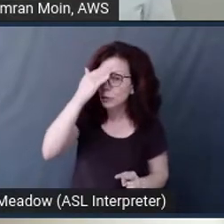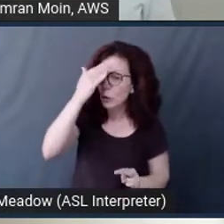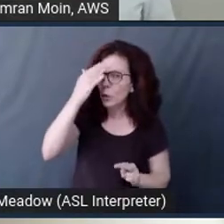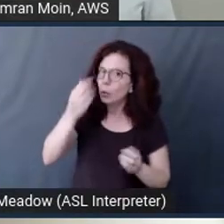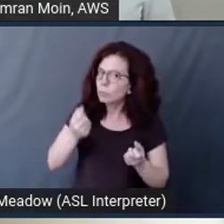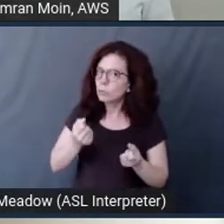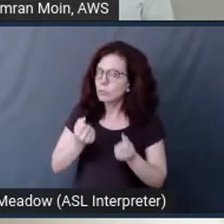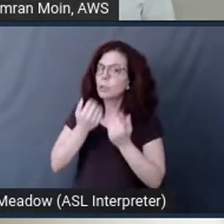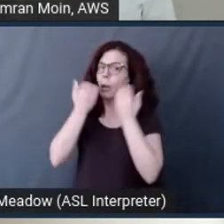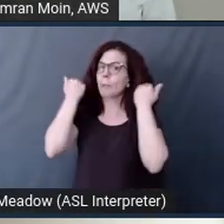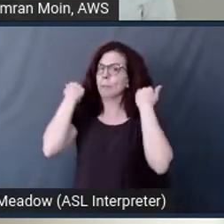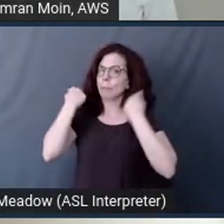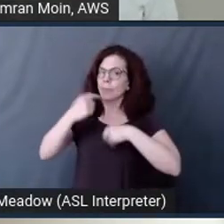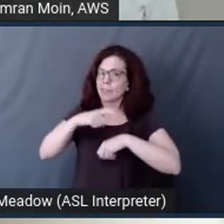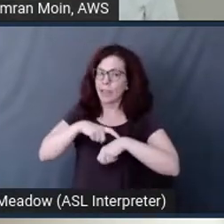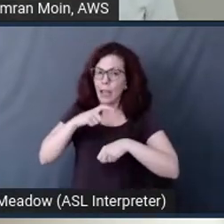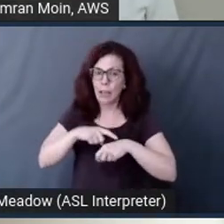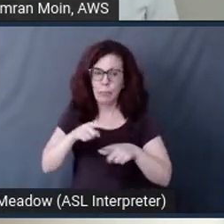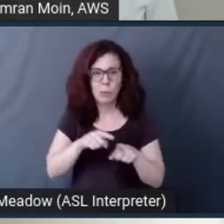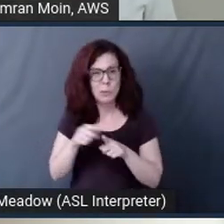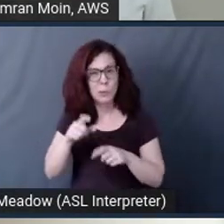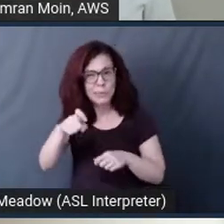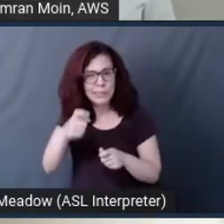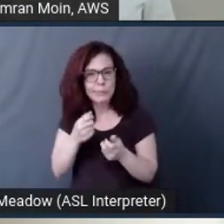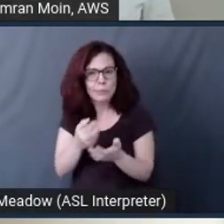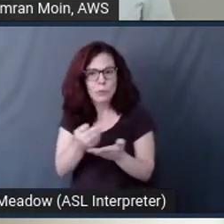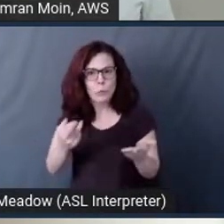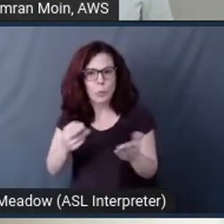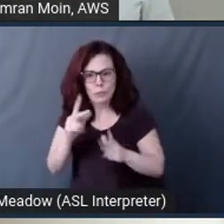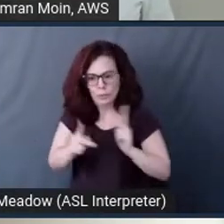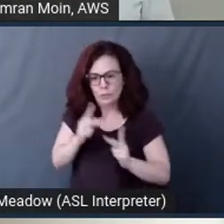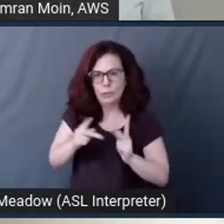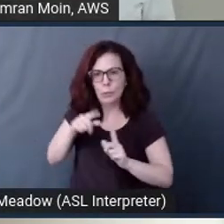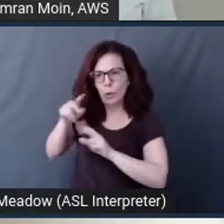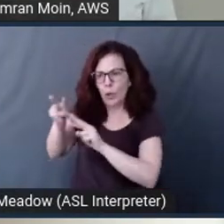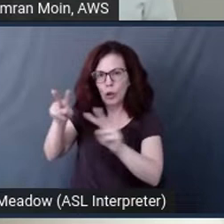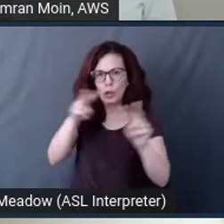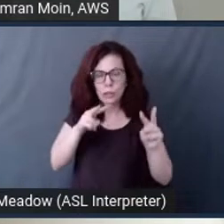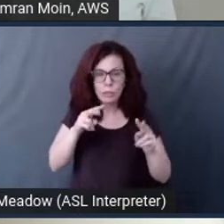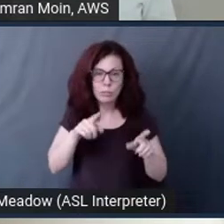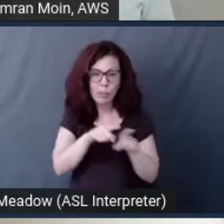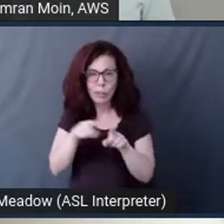and very resource intensive, not to mention that there is a real business impact of that,